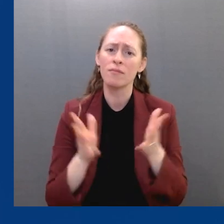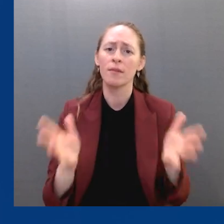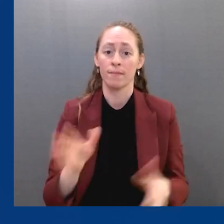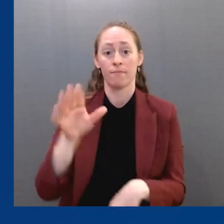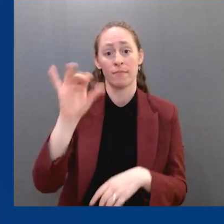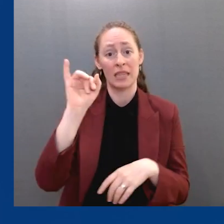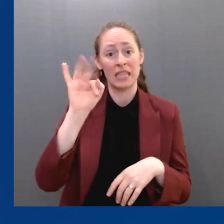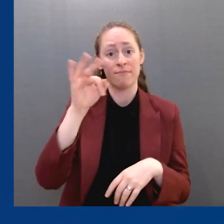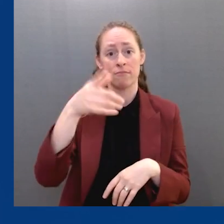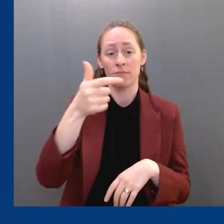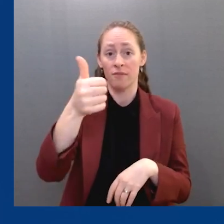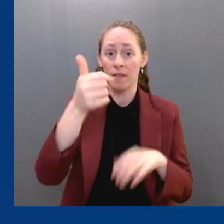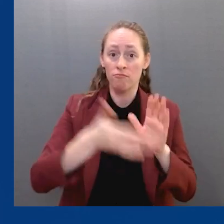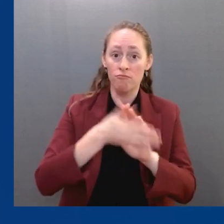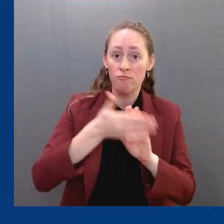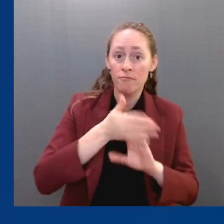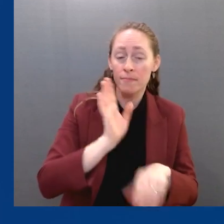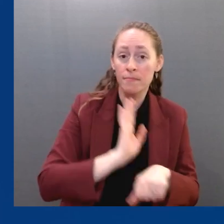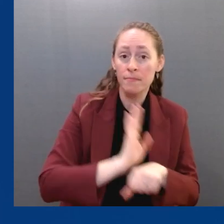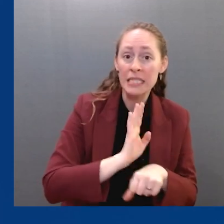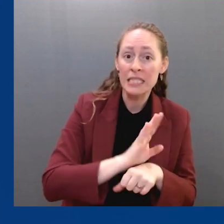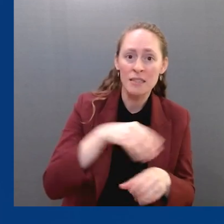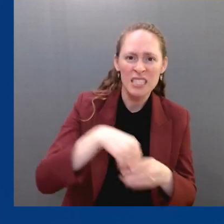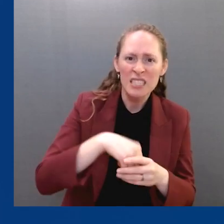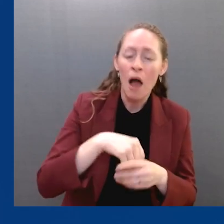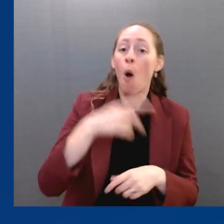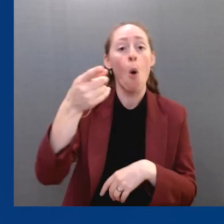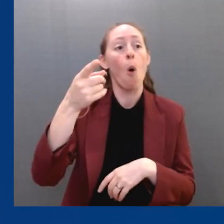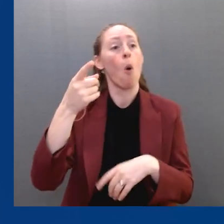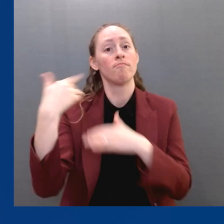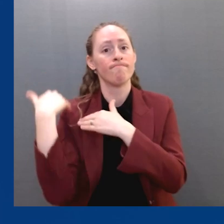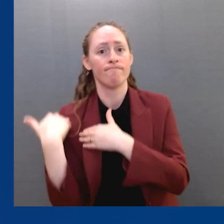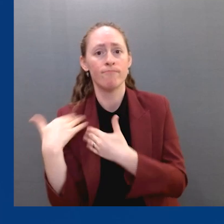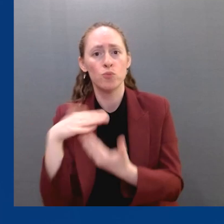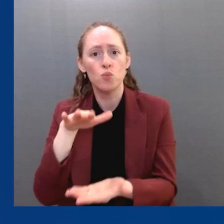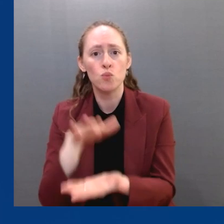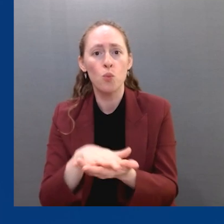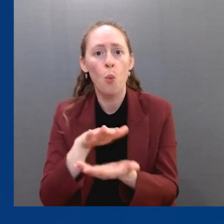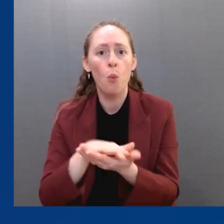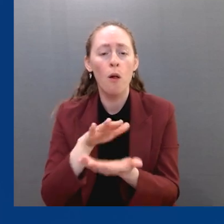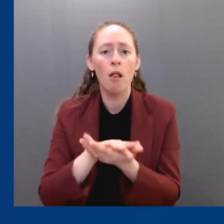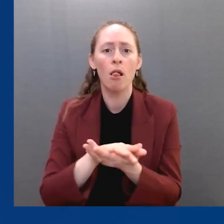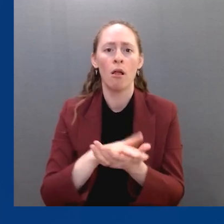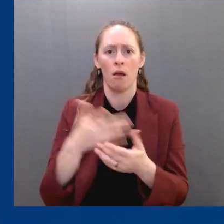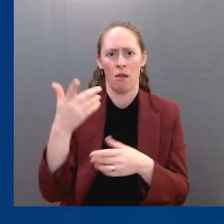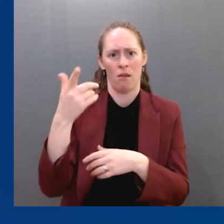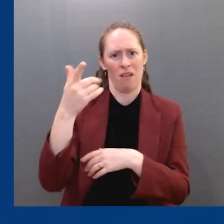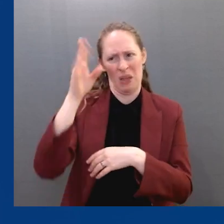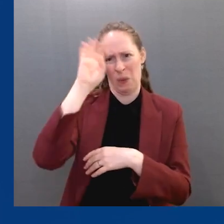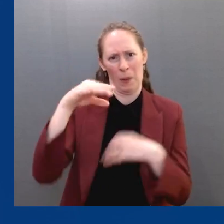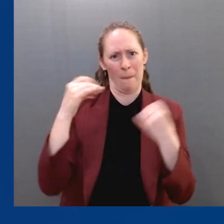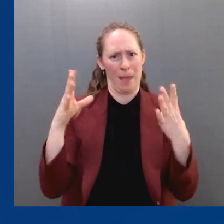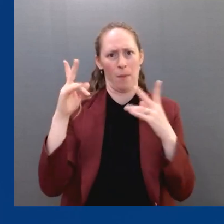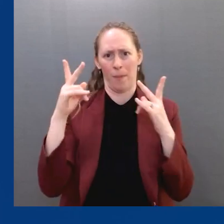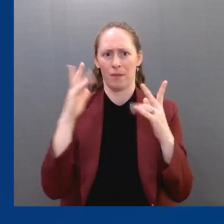or any kind of institution that brings people together indoors, please work to improve the quality of that indoor air.